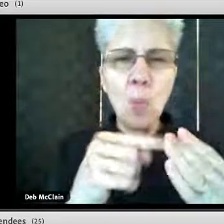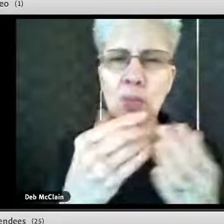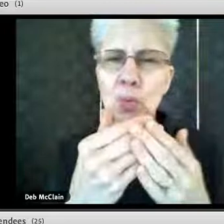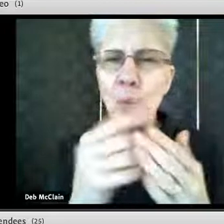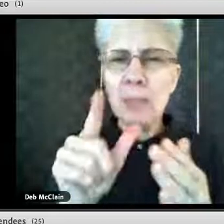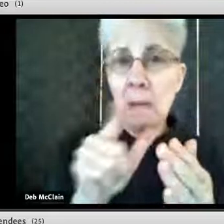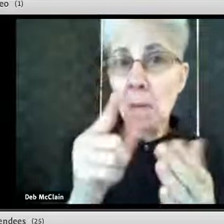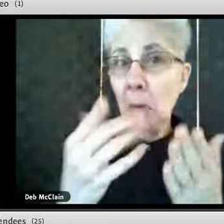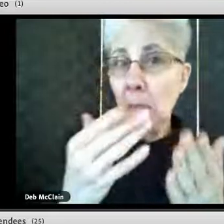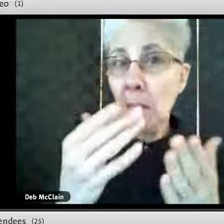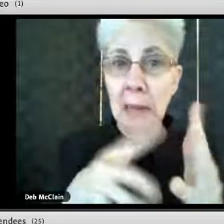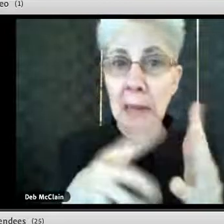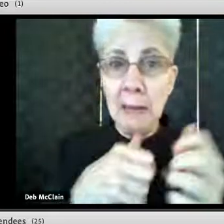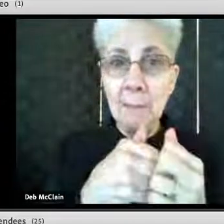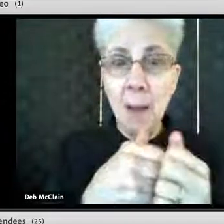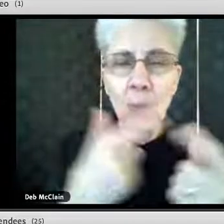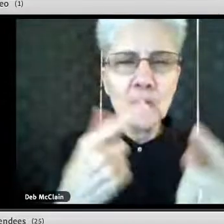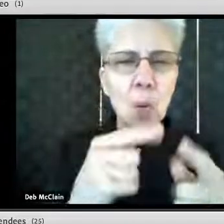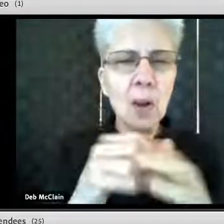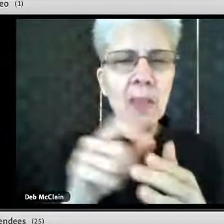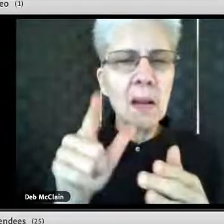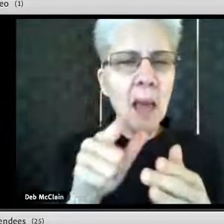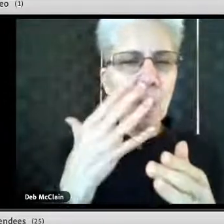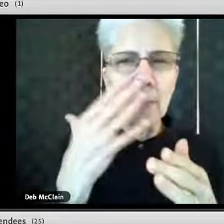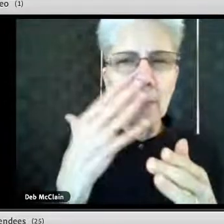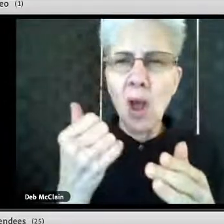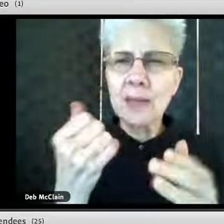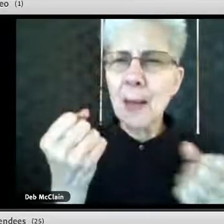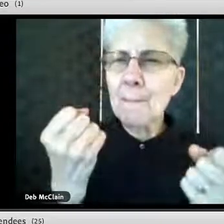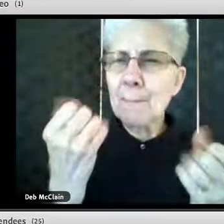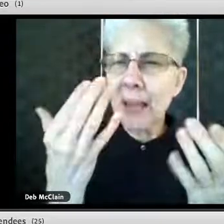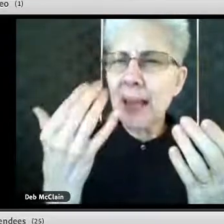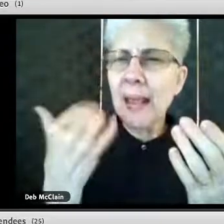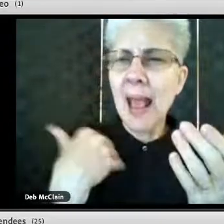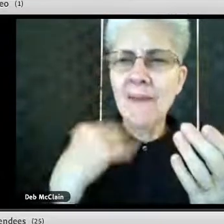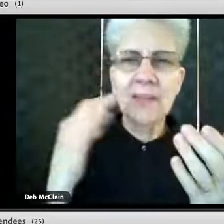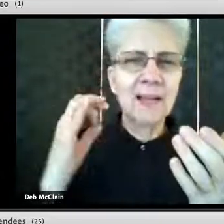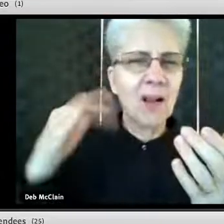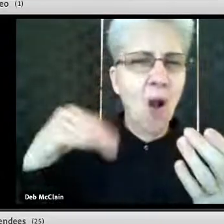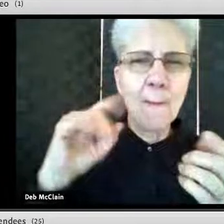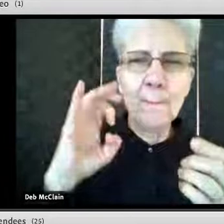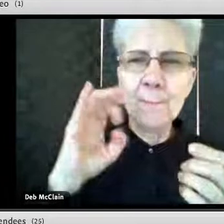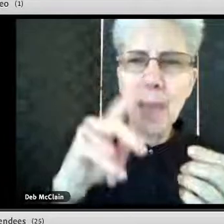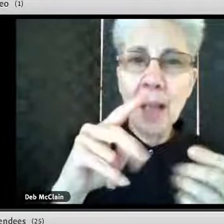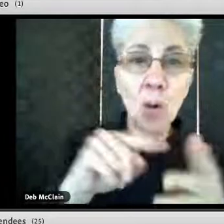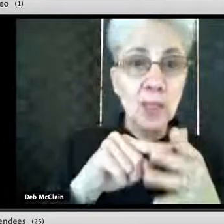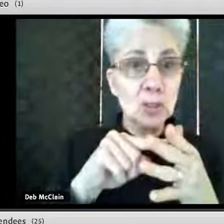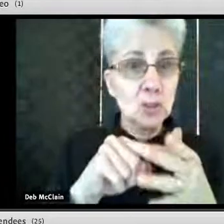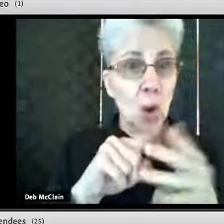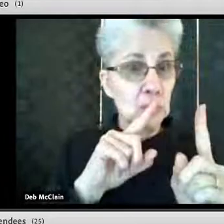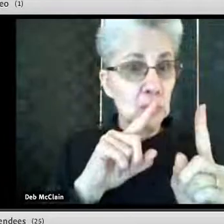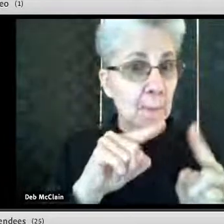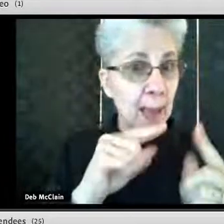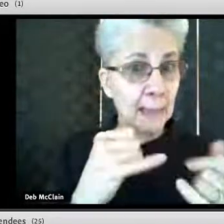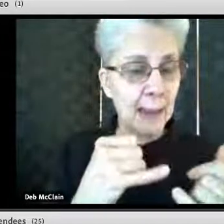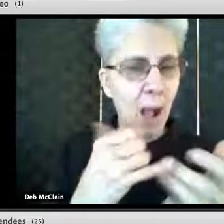They want to keep up with what's going in the library because many of them haven't been back yet, or they're just starting to come back and things are starting.